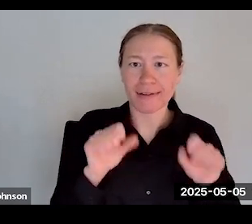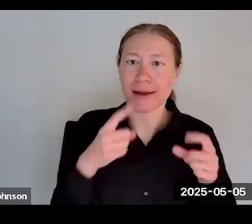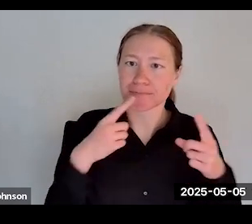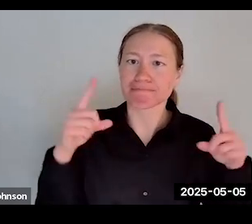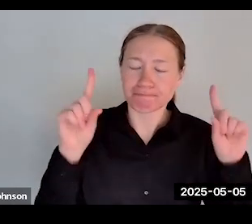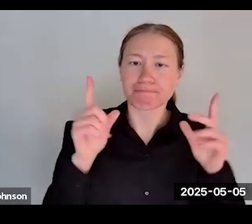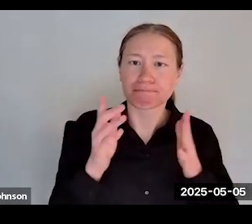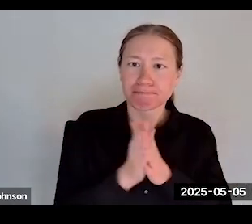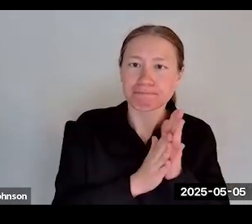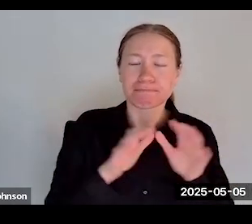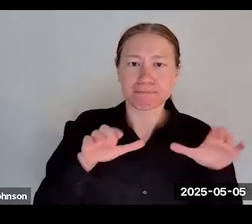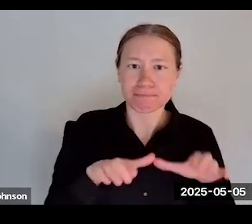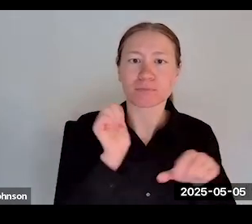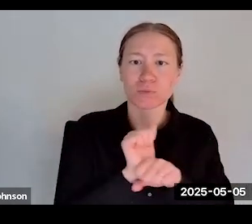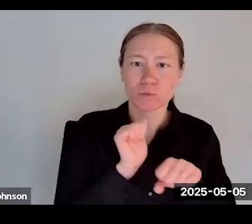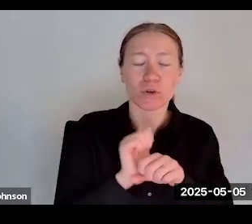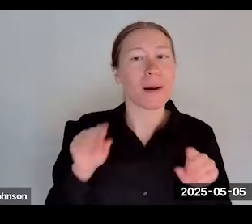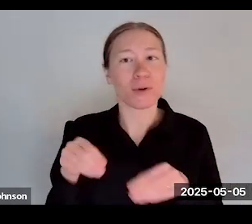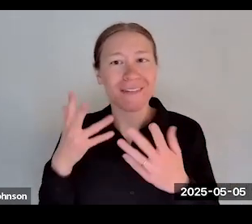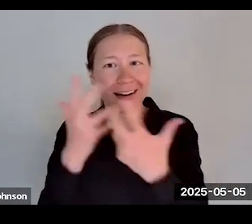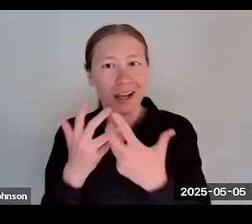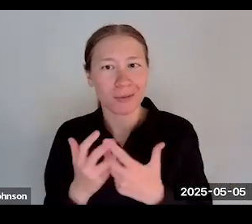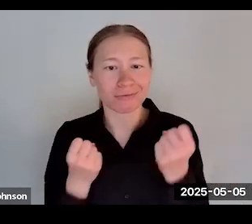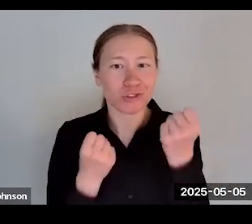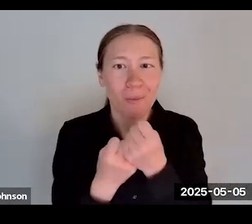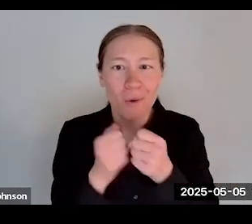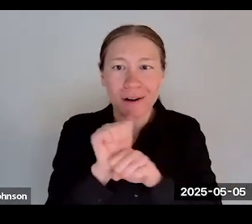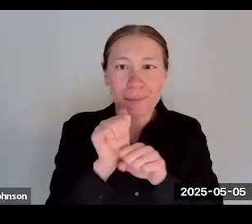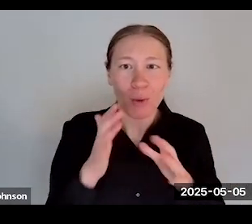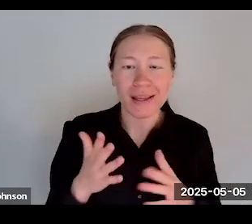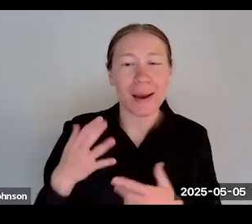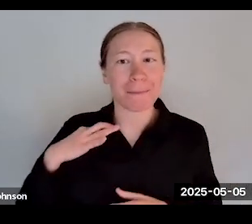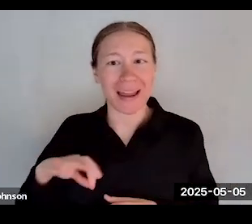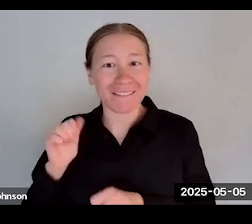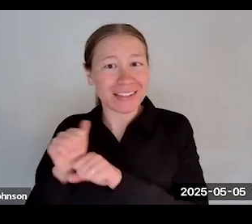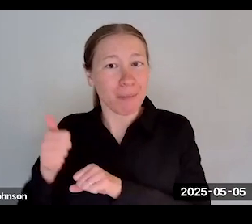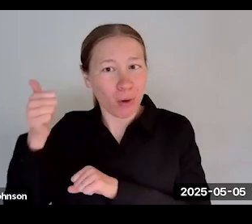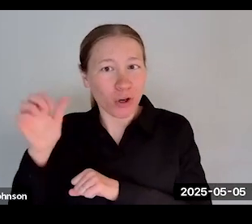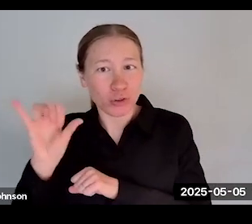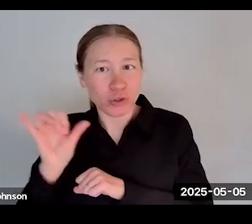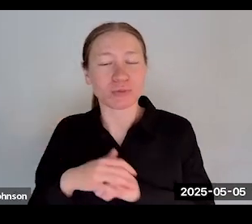to provide an accommodation that supports the employee and benefits the employer, and to find a way for the disabled employee